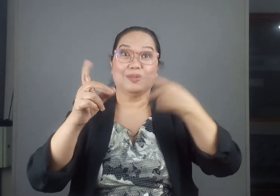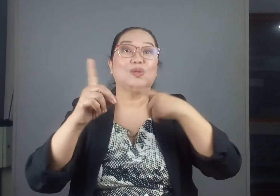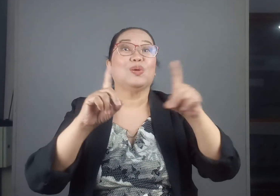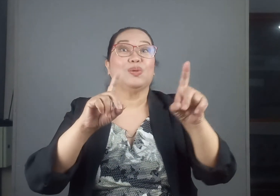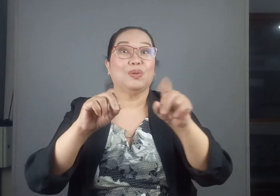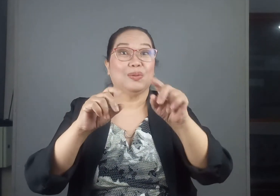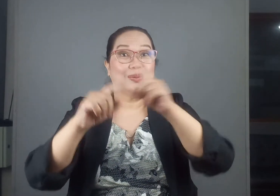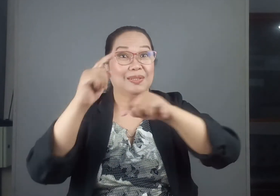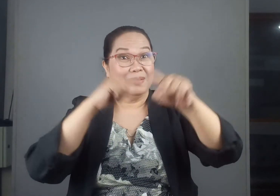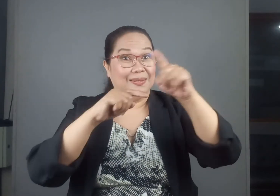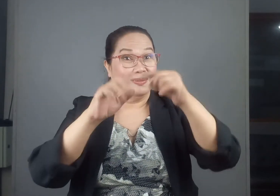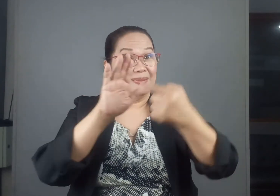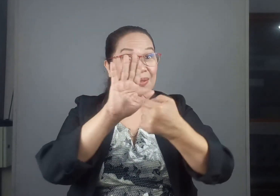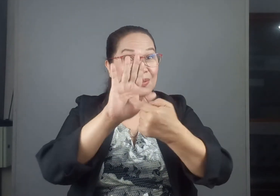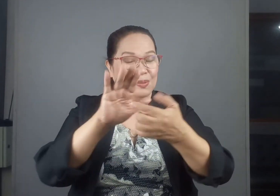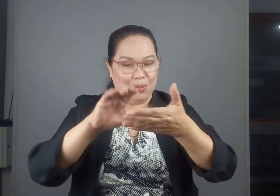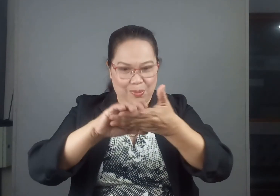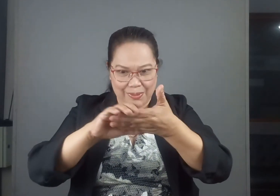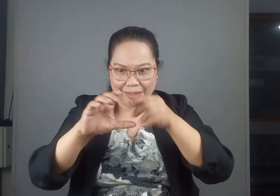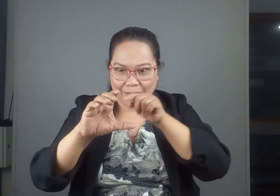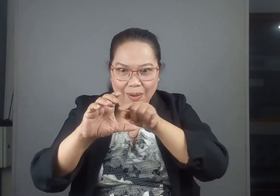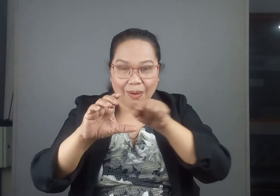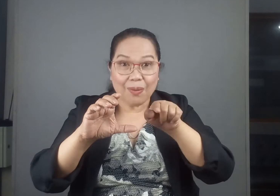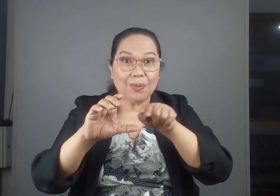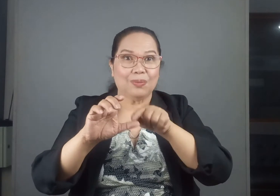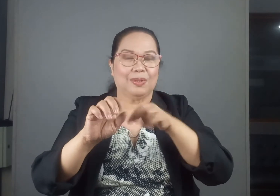signs displayed on their cards. On the other hand